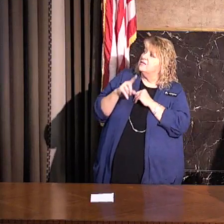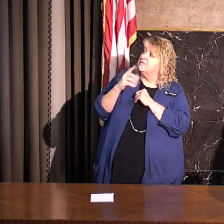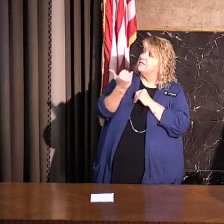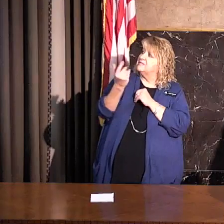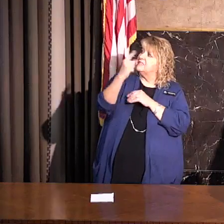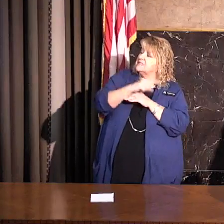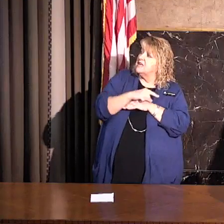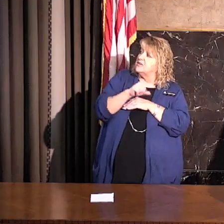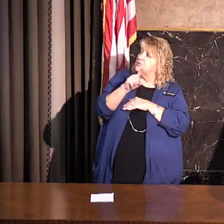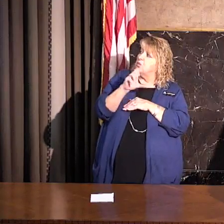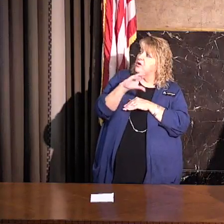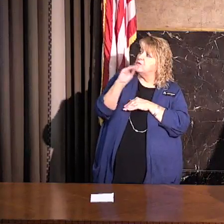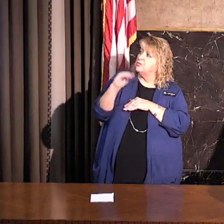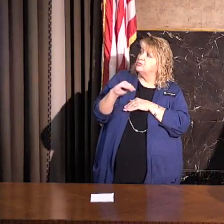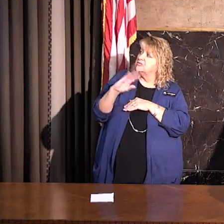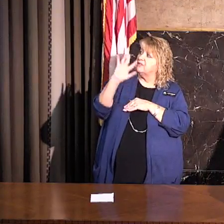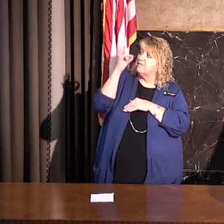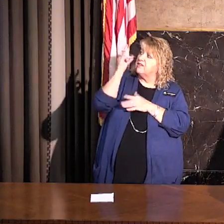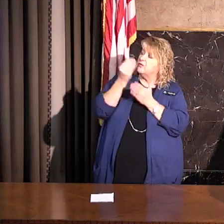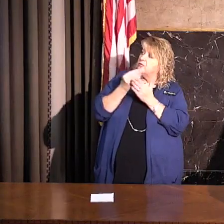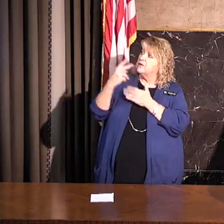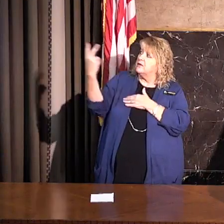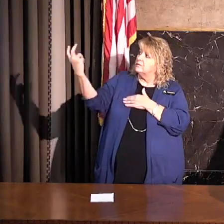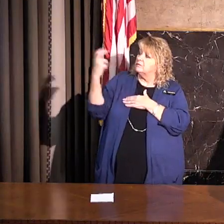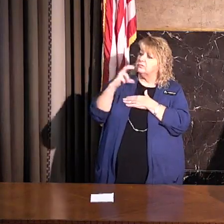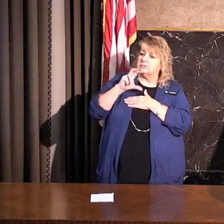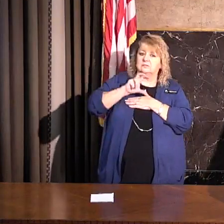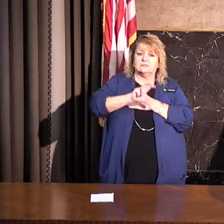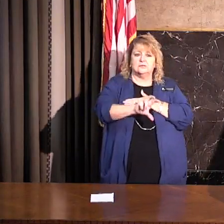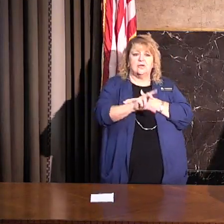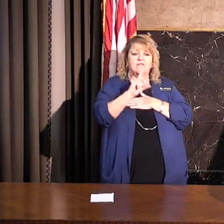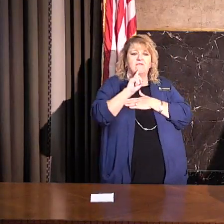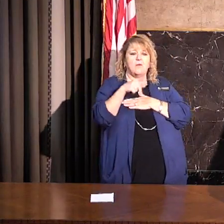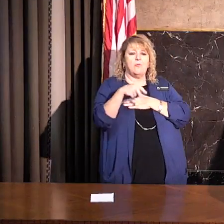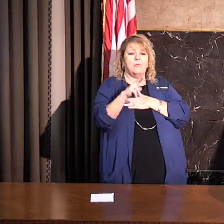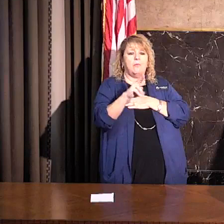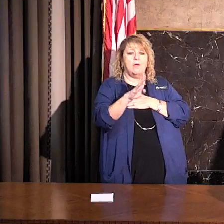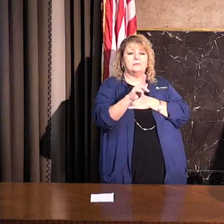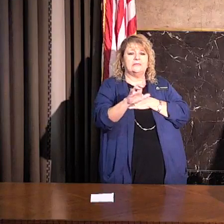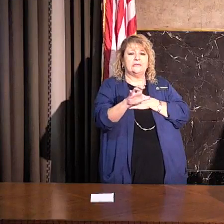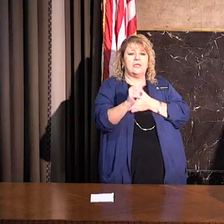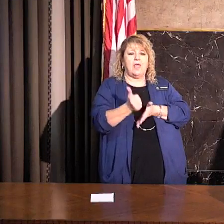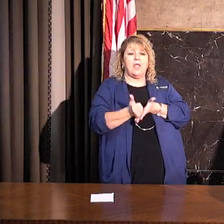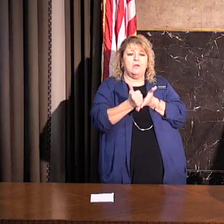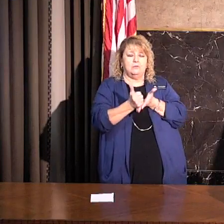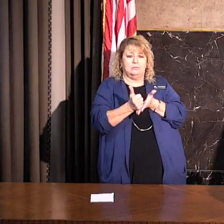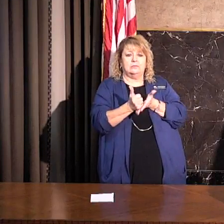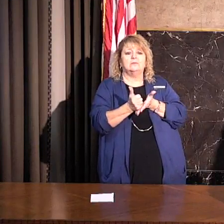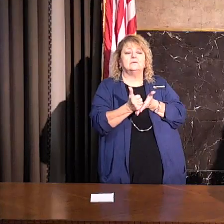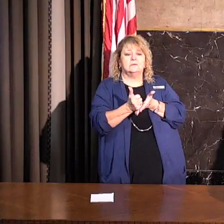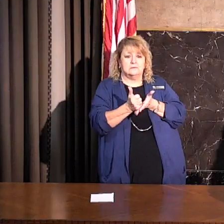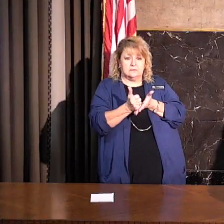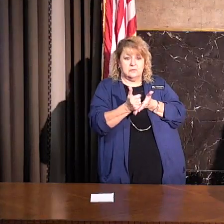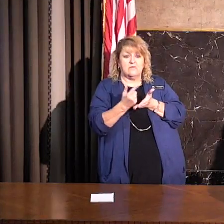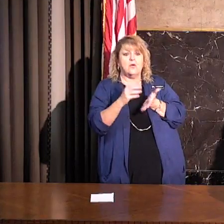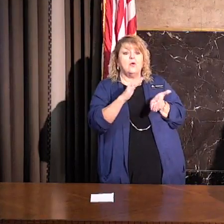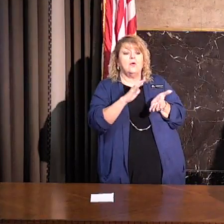federal funding. um for public uh assistance category a uh